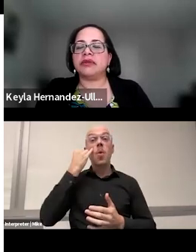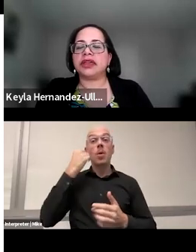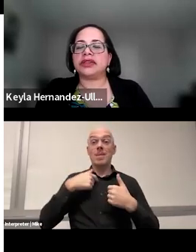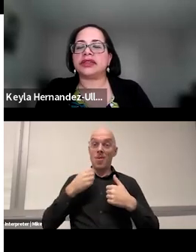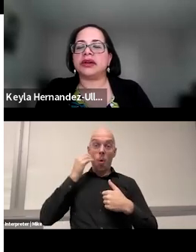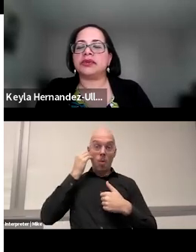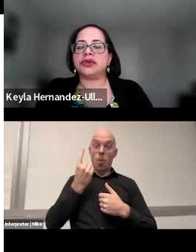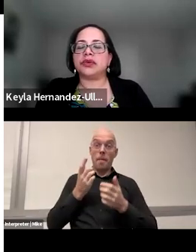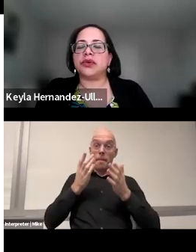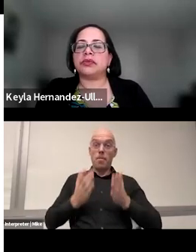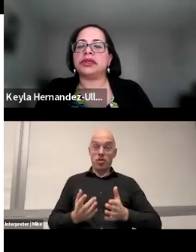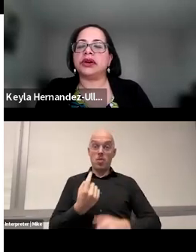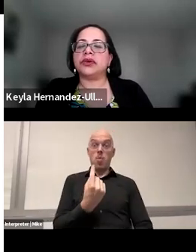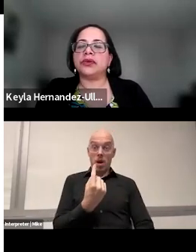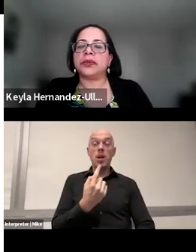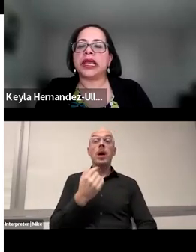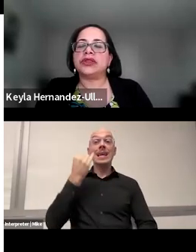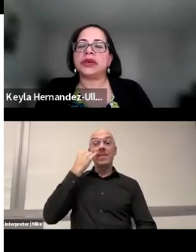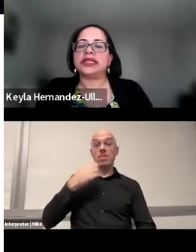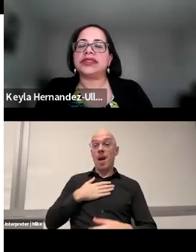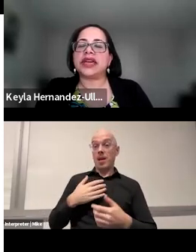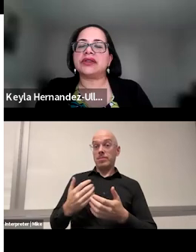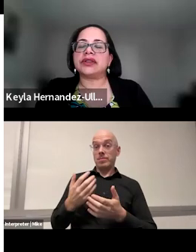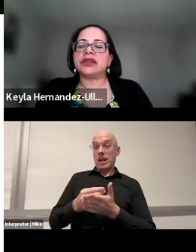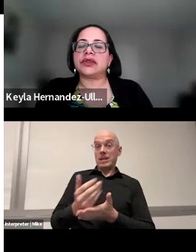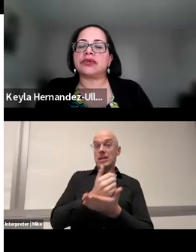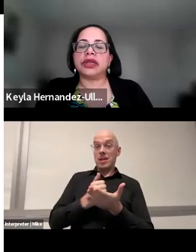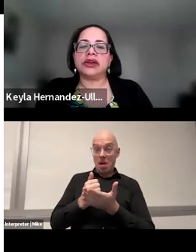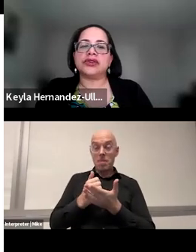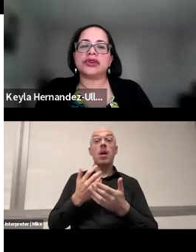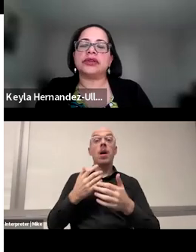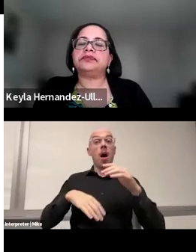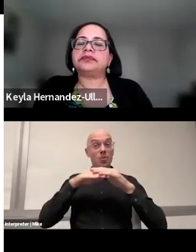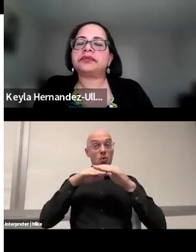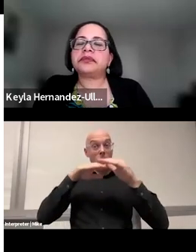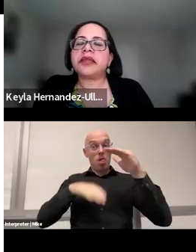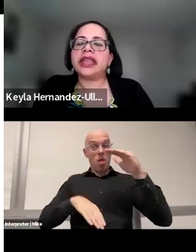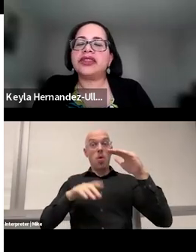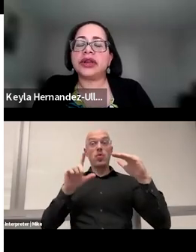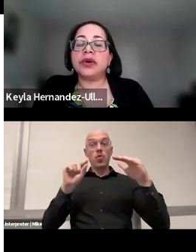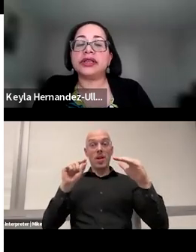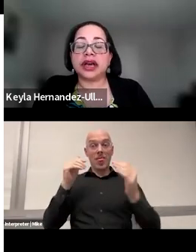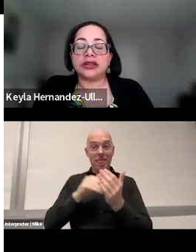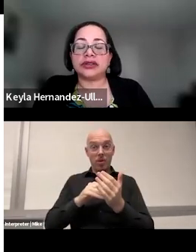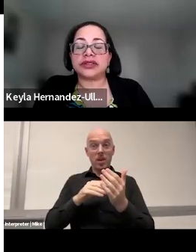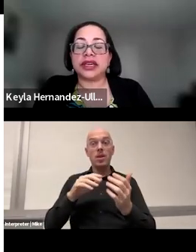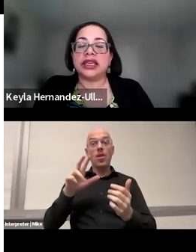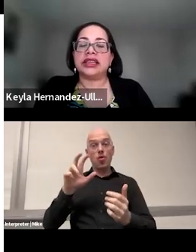Keyla Hernandez-Ulloa: for a household of one. If the income is up to or below Keyla Hernandez-Ulloa: 20,300